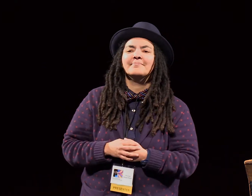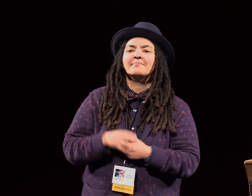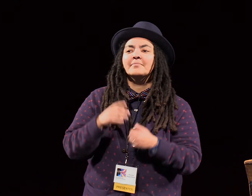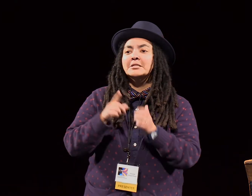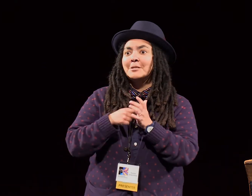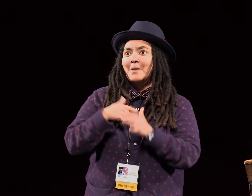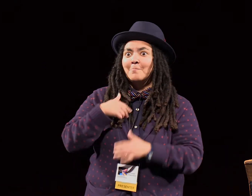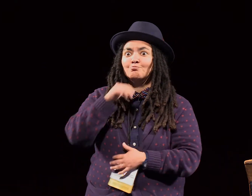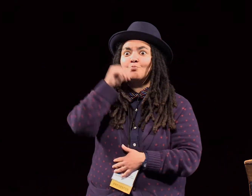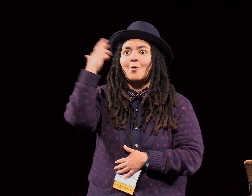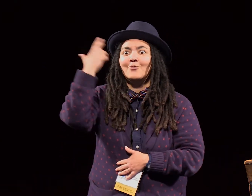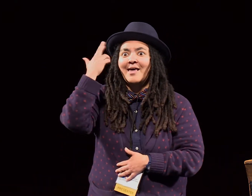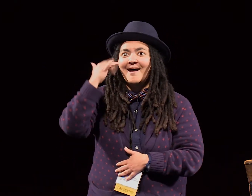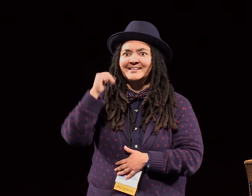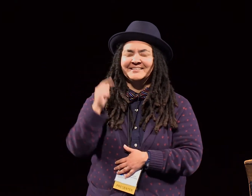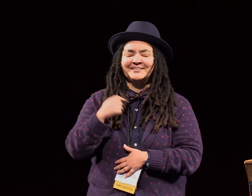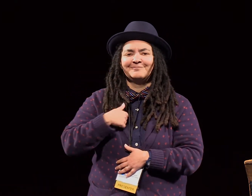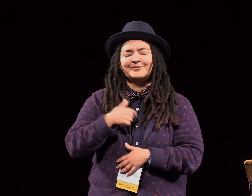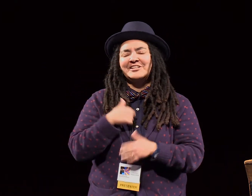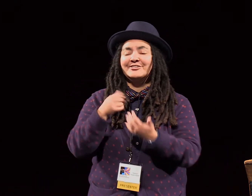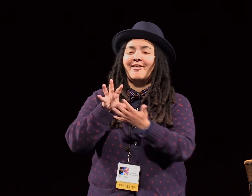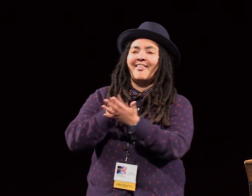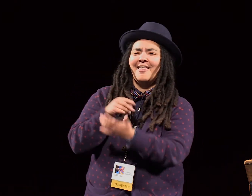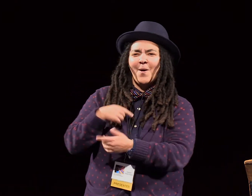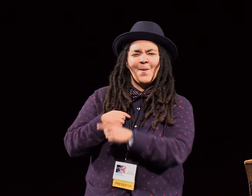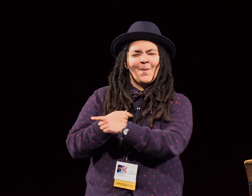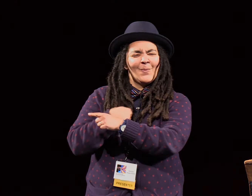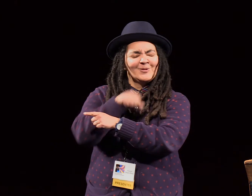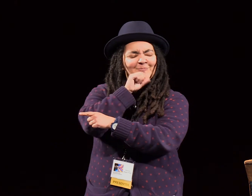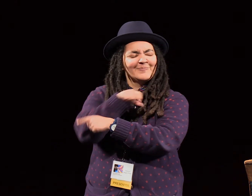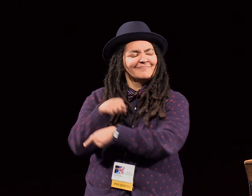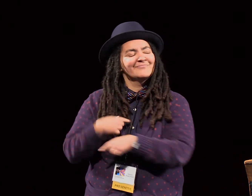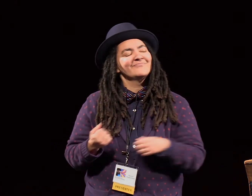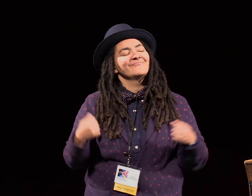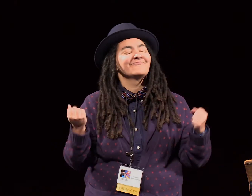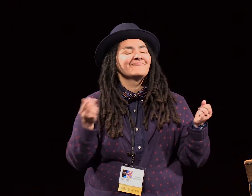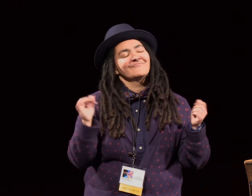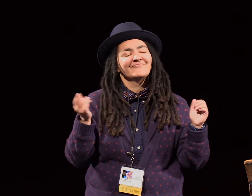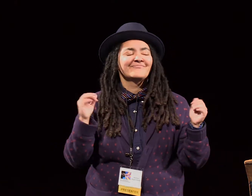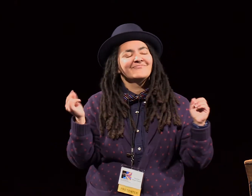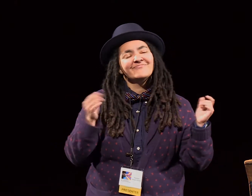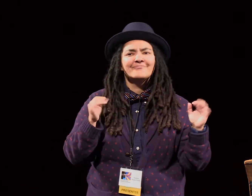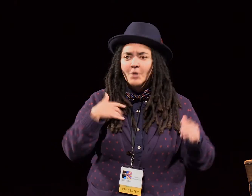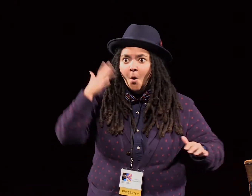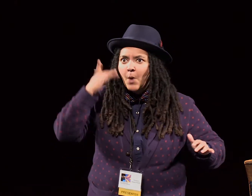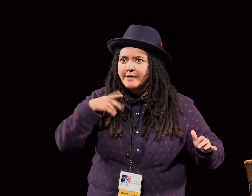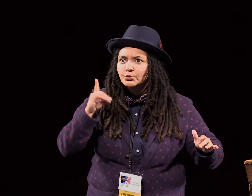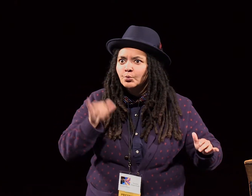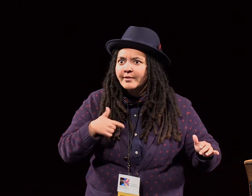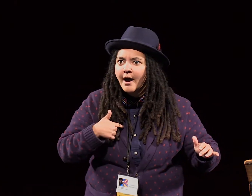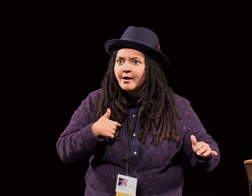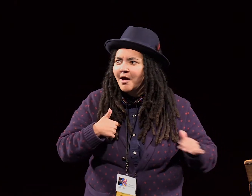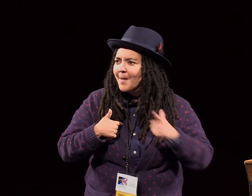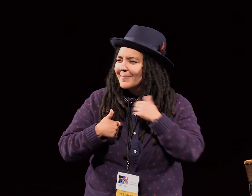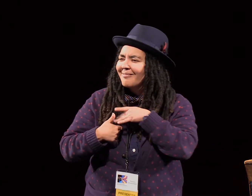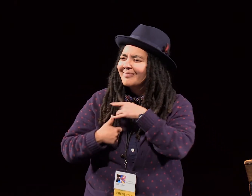And sometimes you don't even realize it when you pick up new things. You unconsciously pick up these nuances.